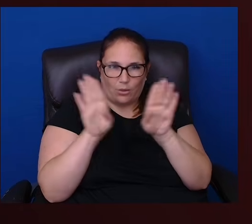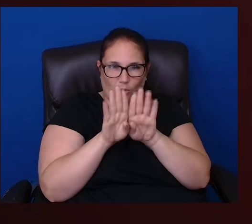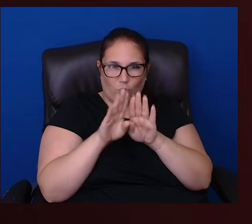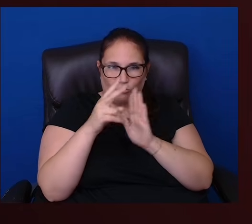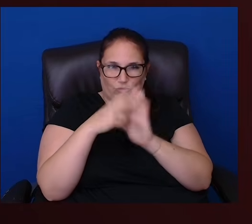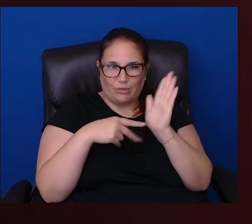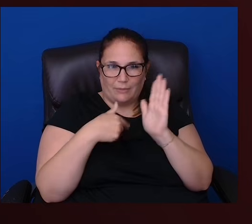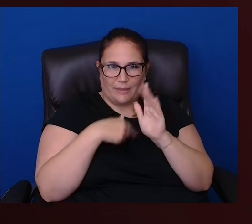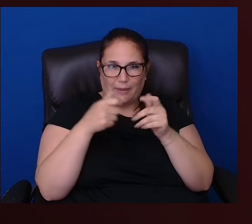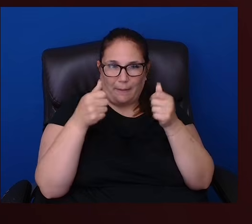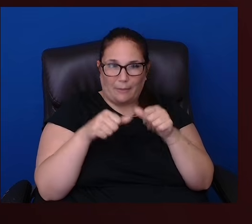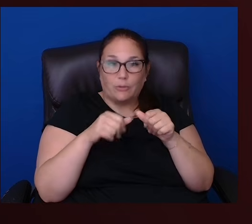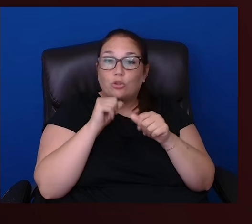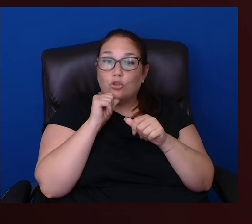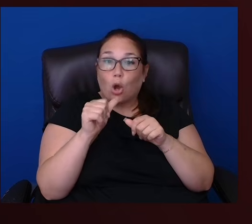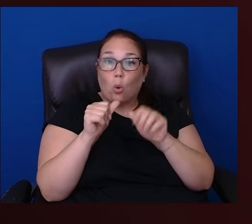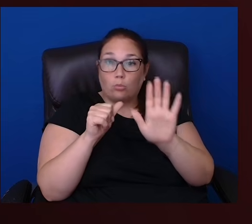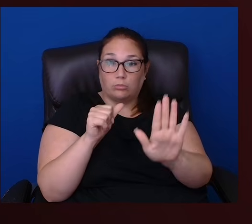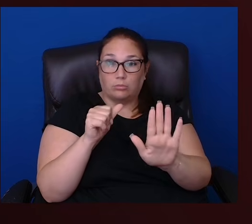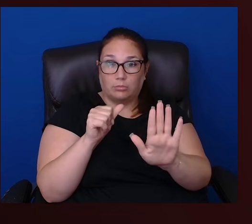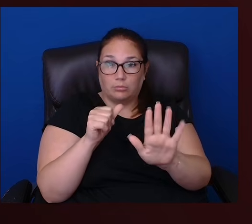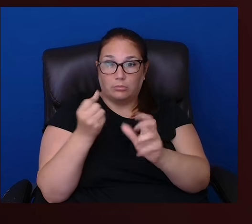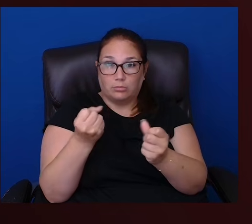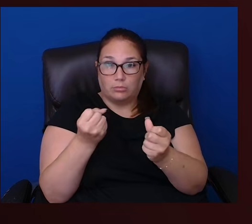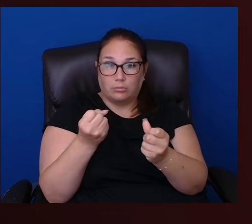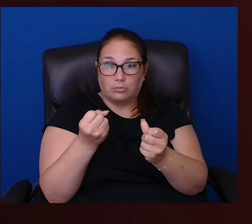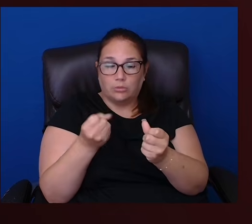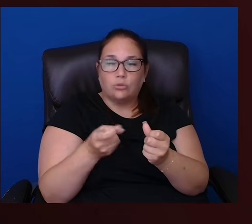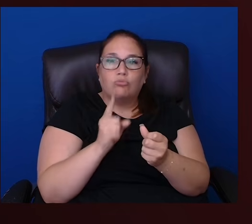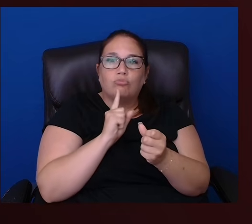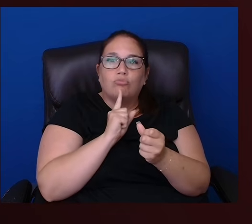but don't do that, because this actually has some really important instructions.